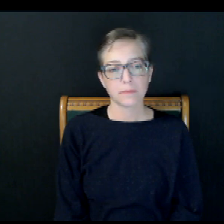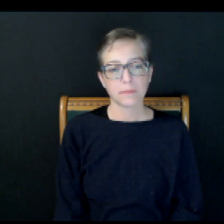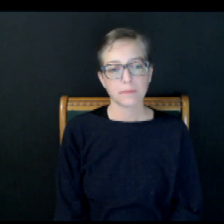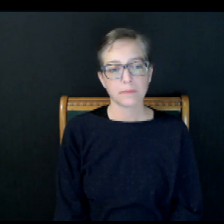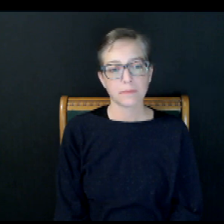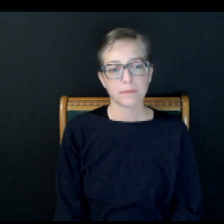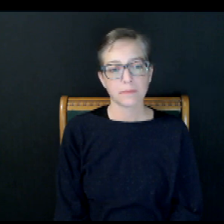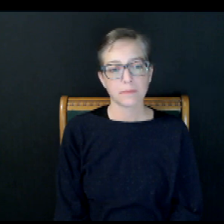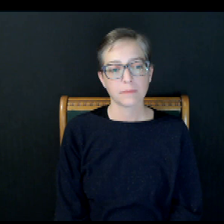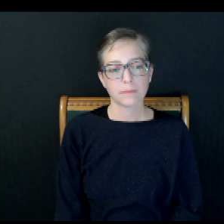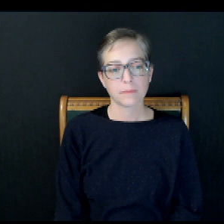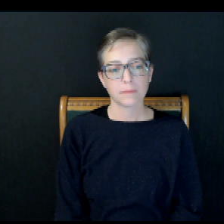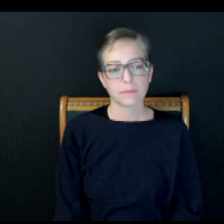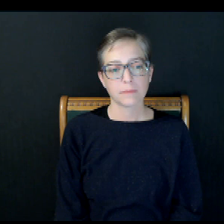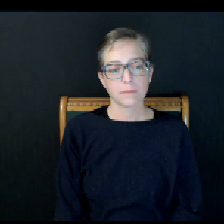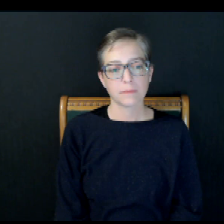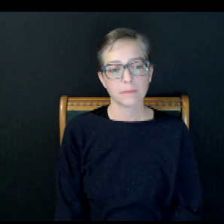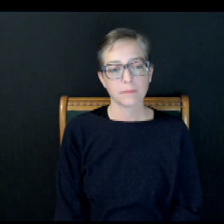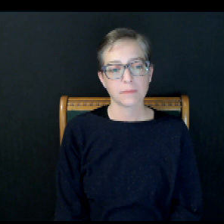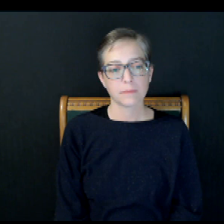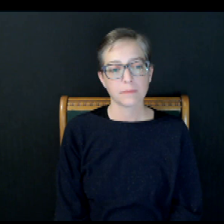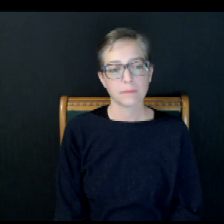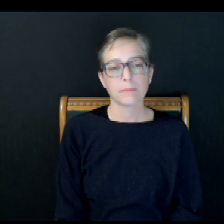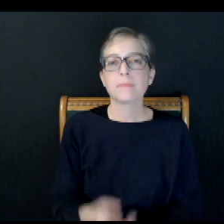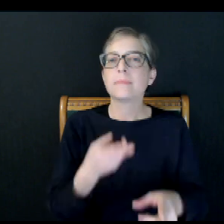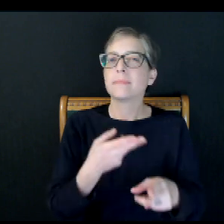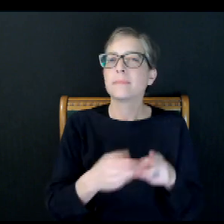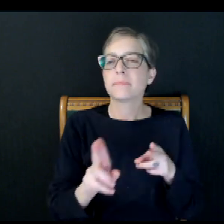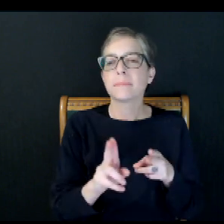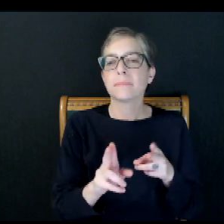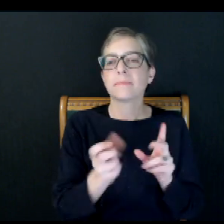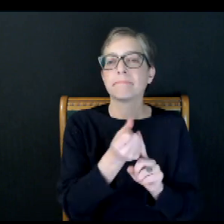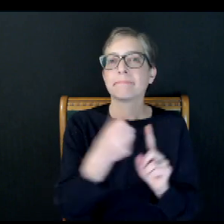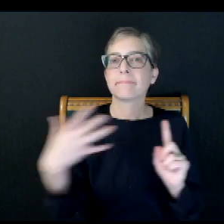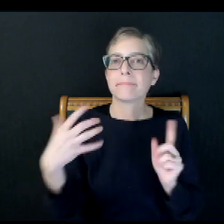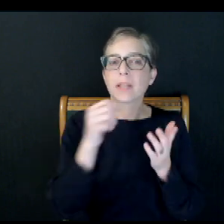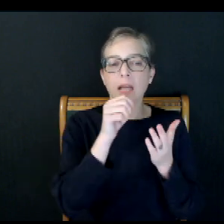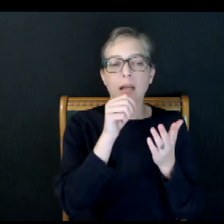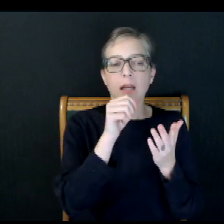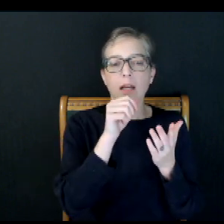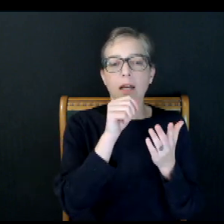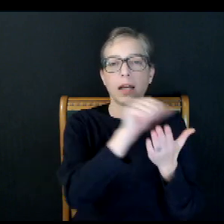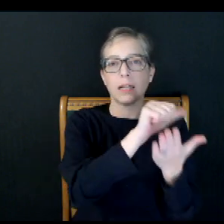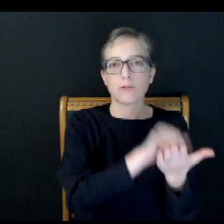to briefly cover our objectives for today as well as our agenda.